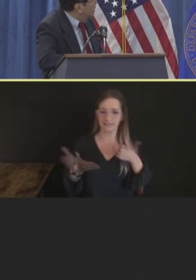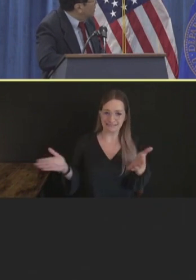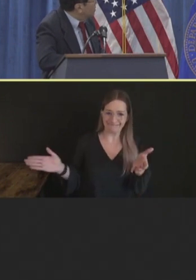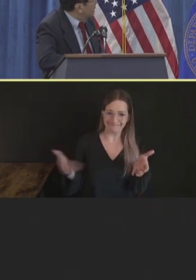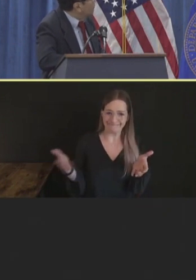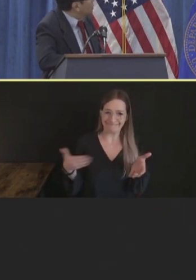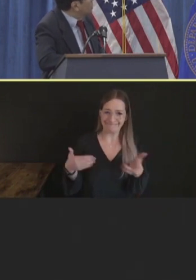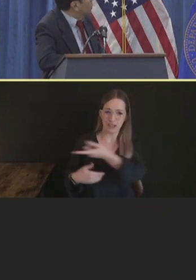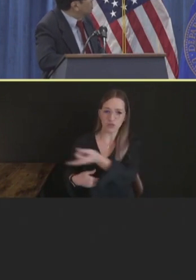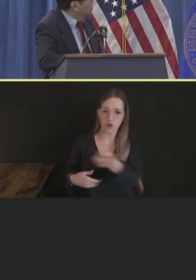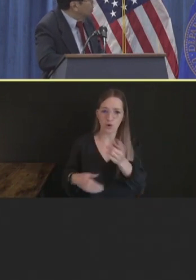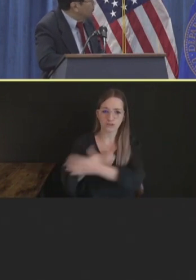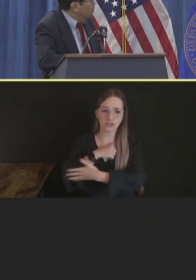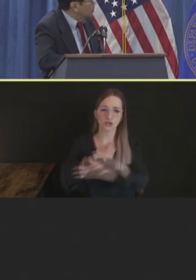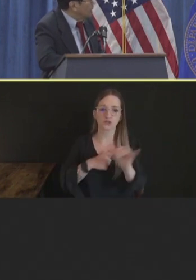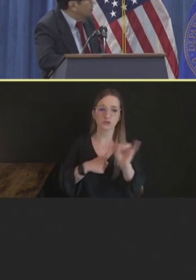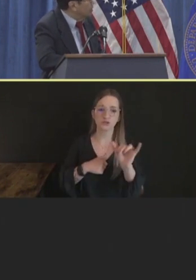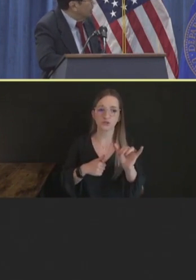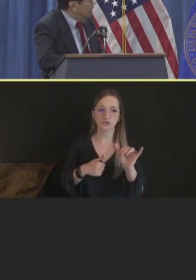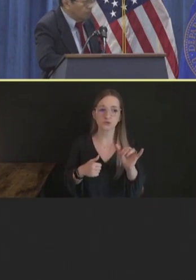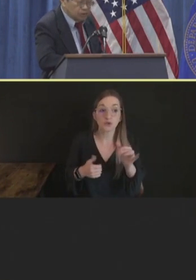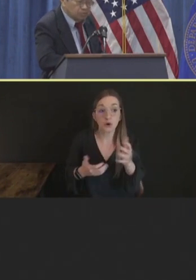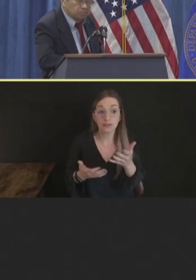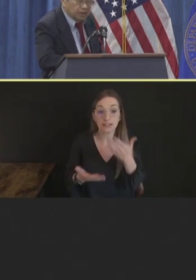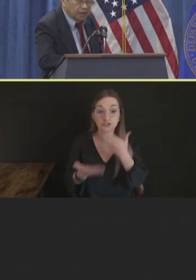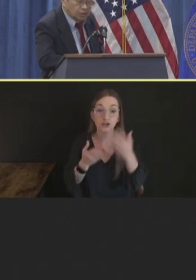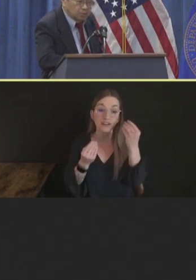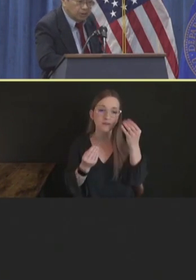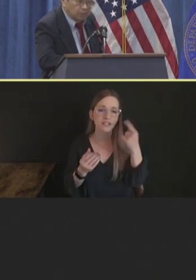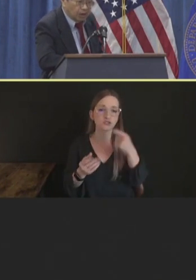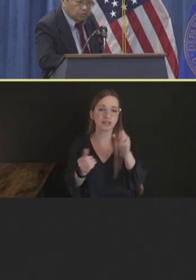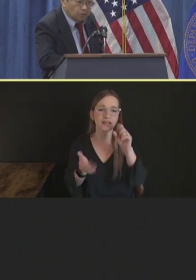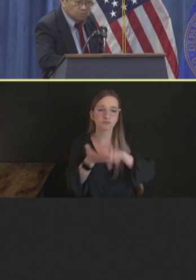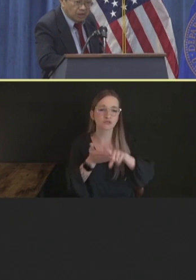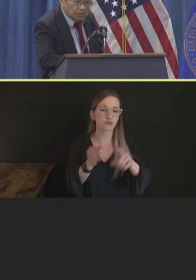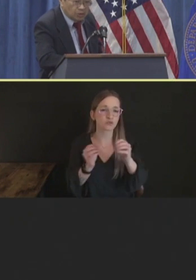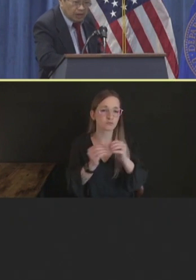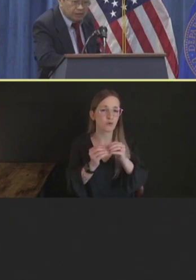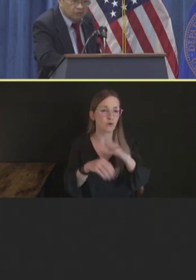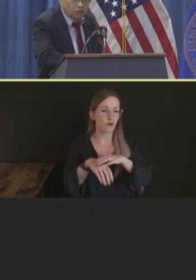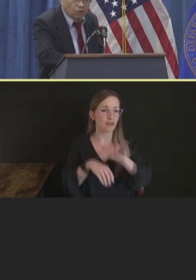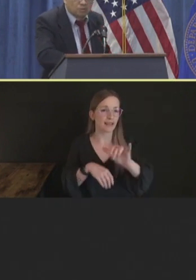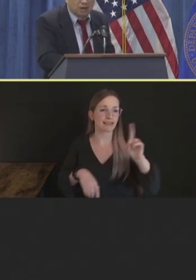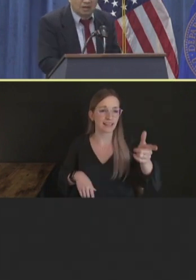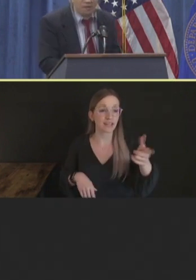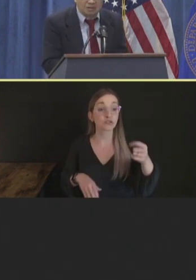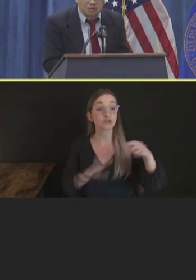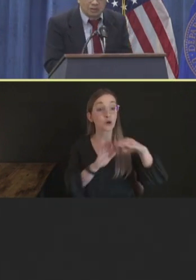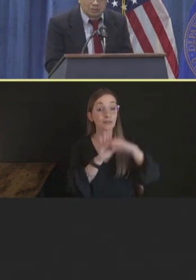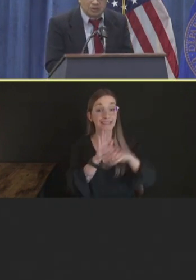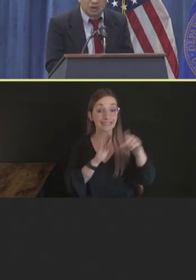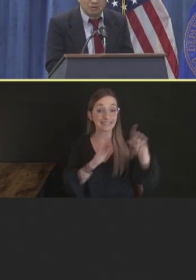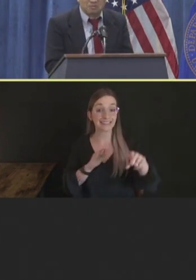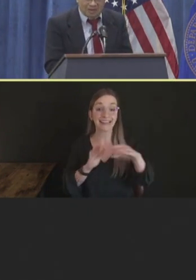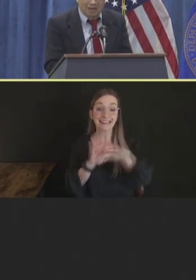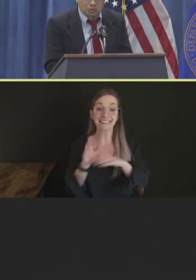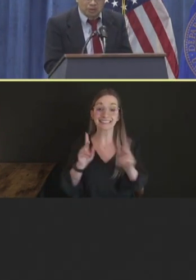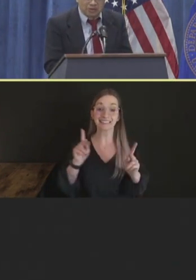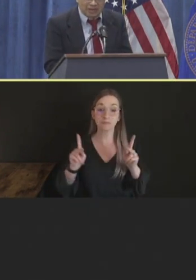And then these are some of the folks that help us make SPEAC possible. So thank you for listening to me about SPEAC today.